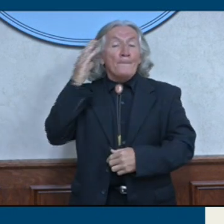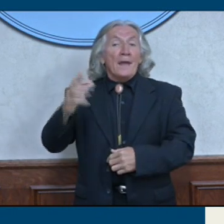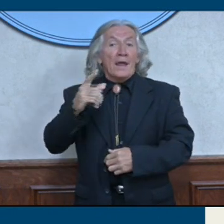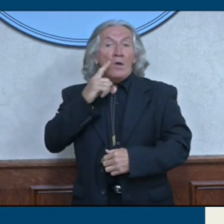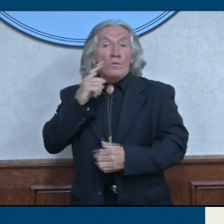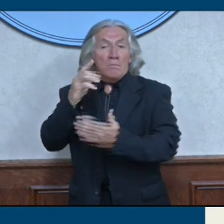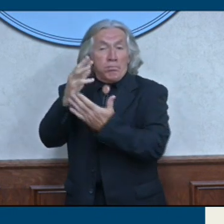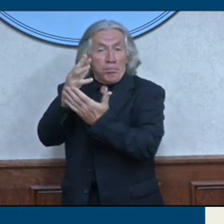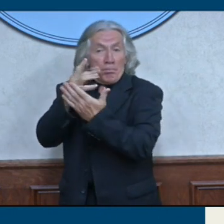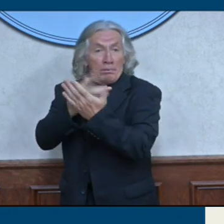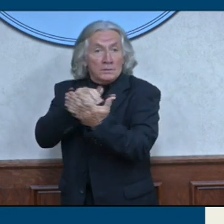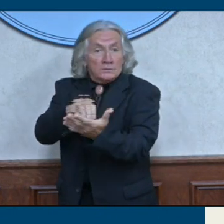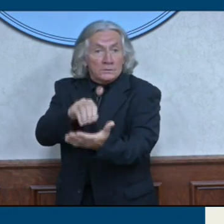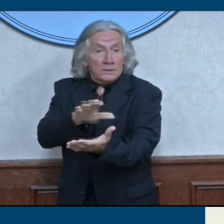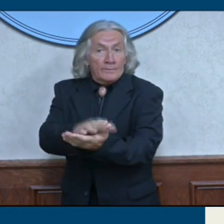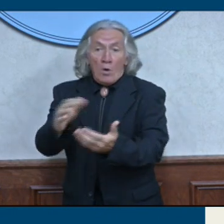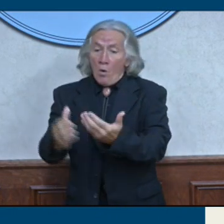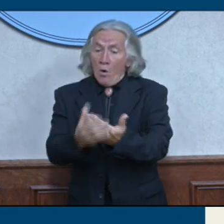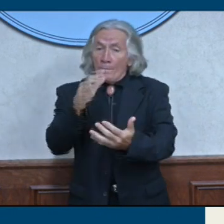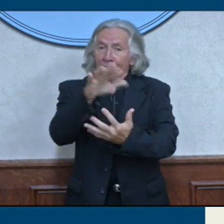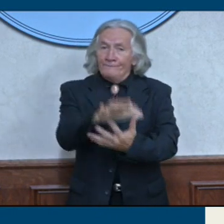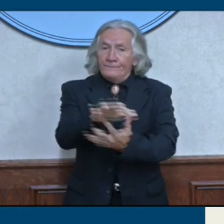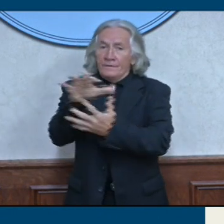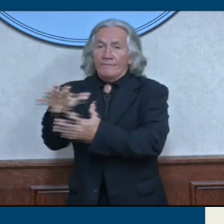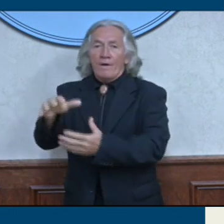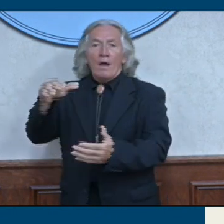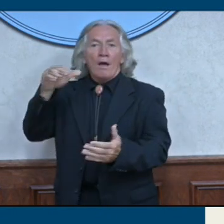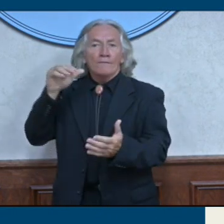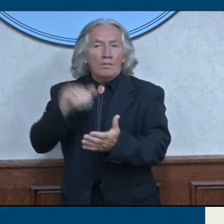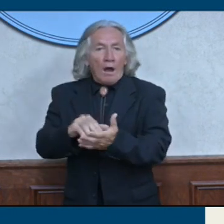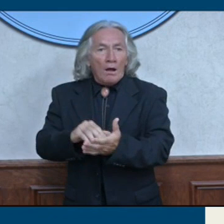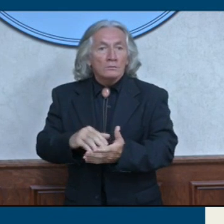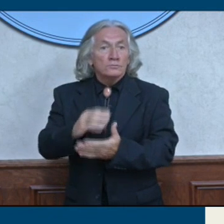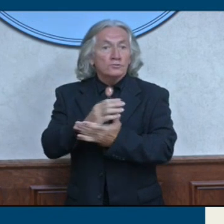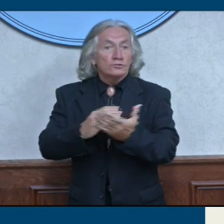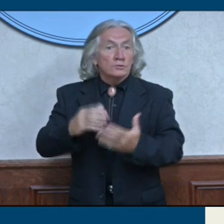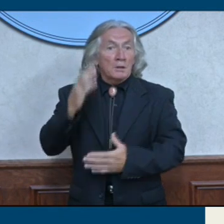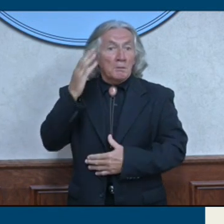WHAT YOU'LL SEE HERE IS THE TOTAL BEDS AVAILABLE AGAIN NEARLY 15,000. THE TOTAL BEDS